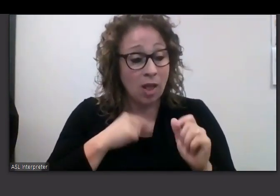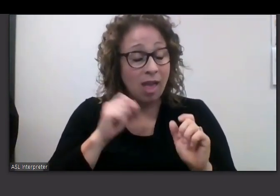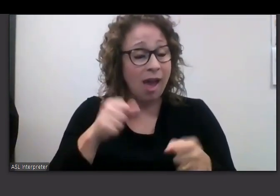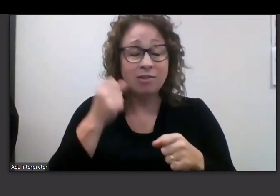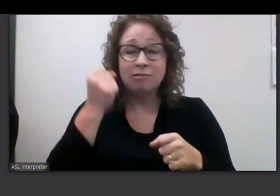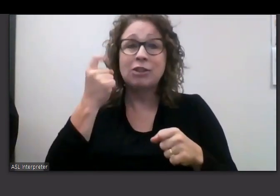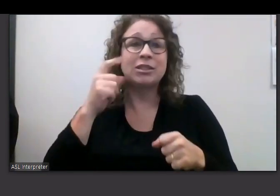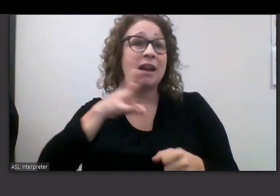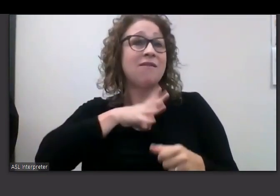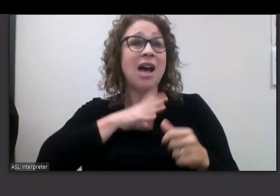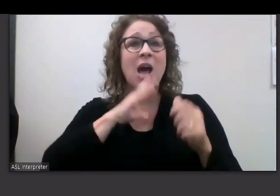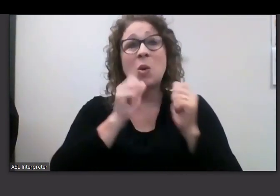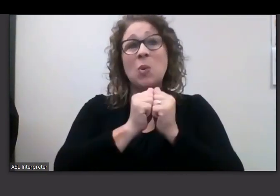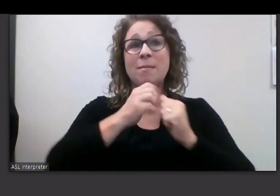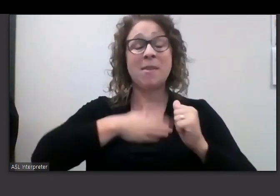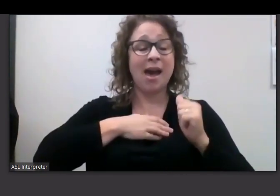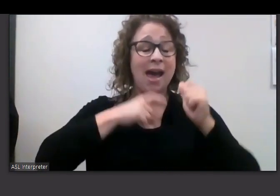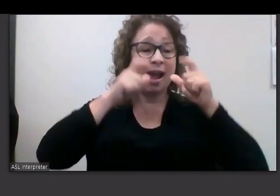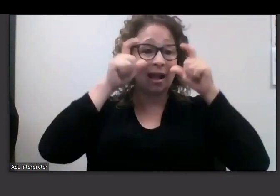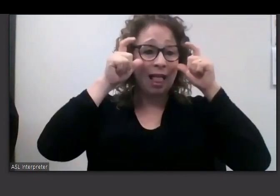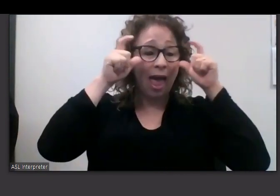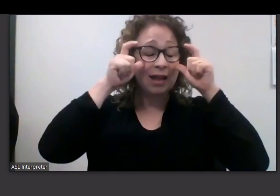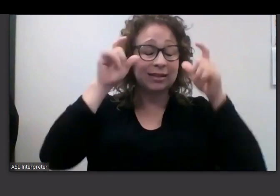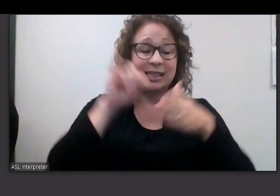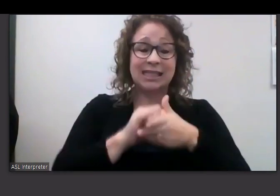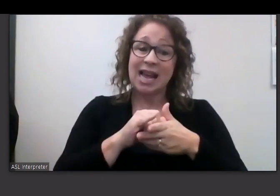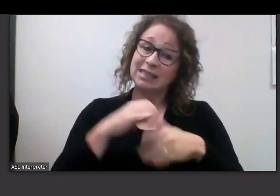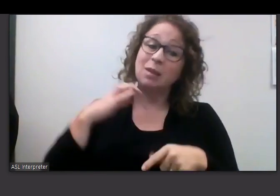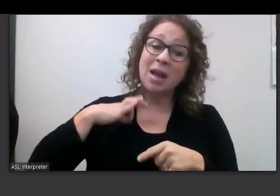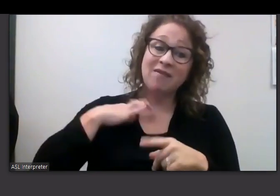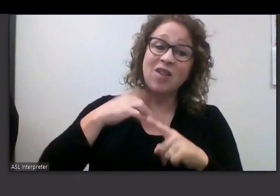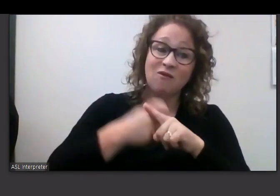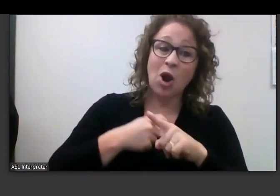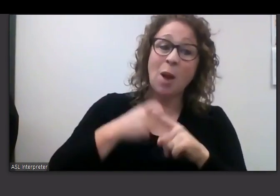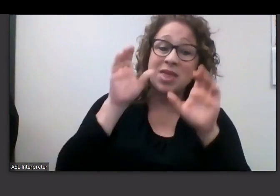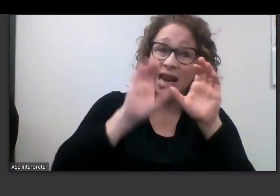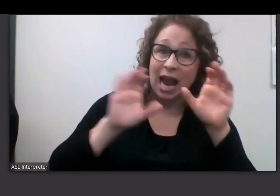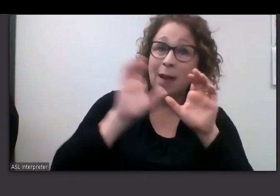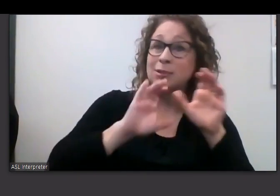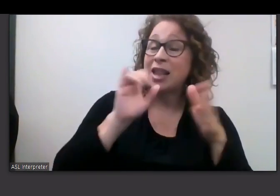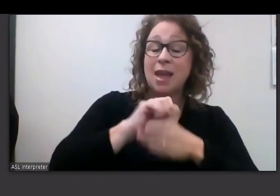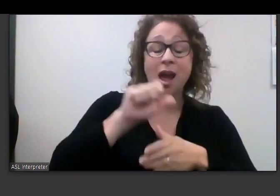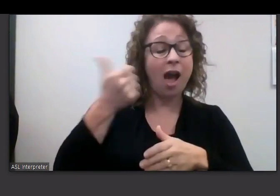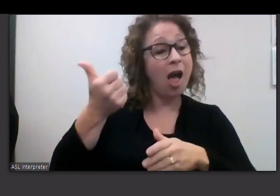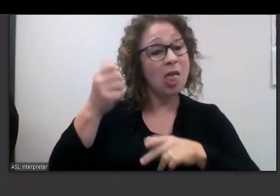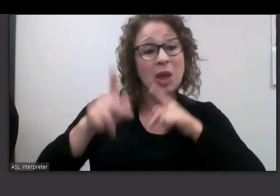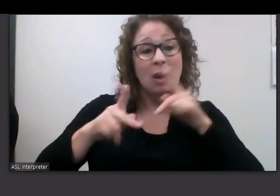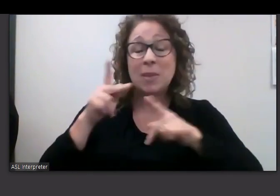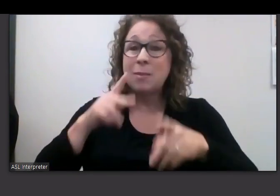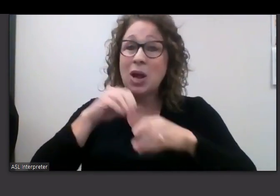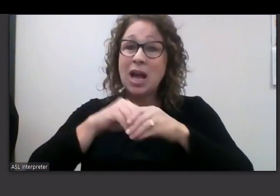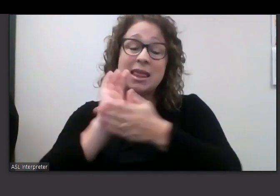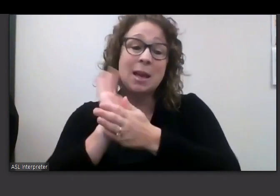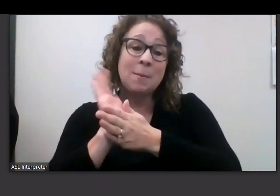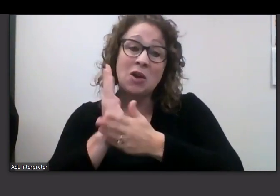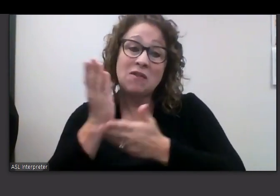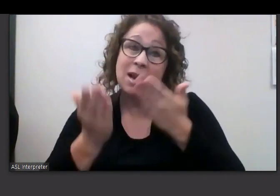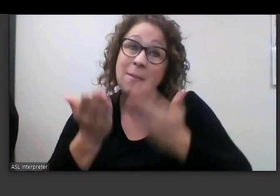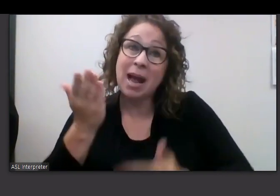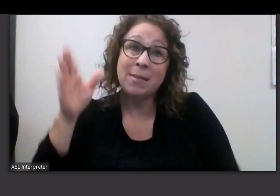So that is one benefit that I got from the captions, that other Star Wars fans in the movie theater might have missed out on.